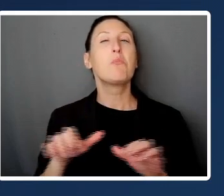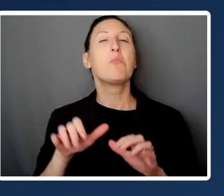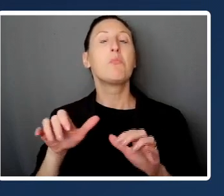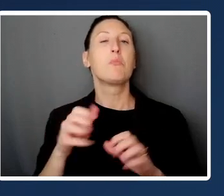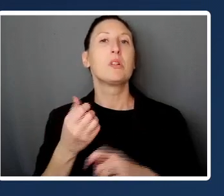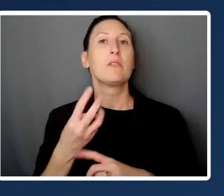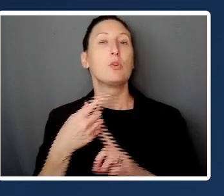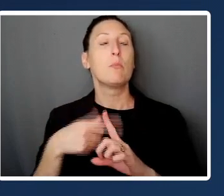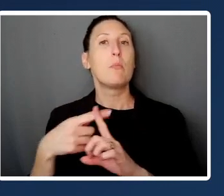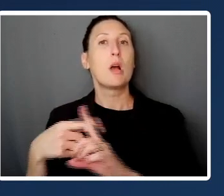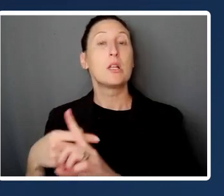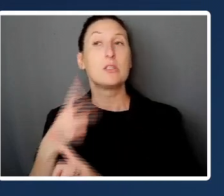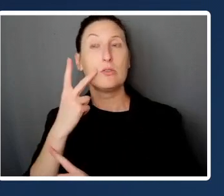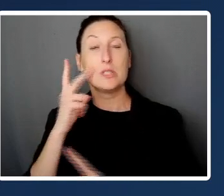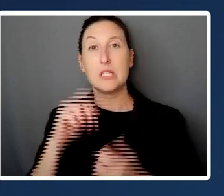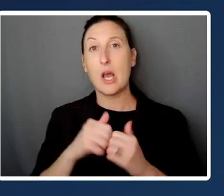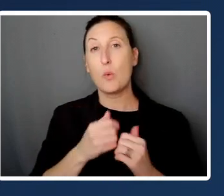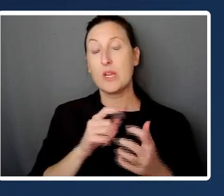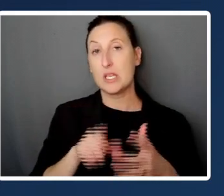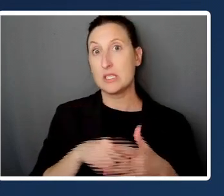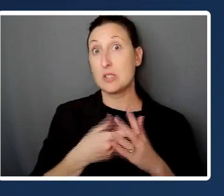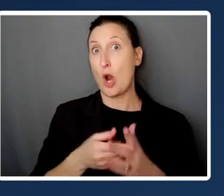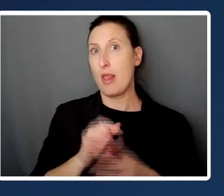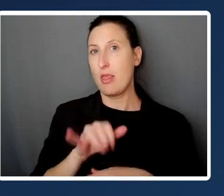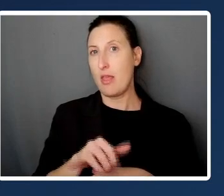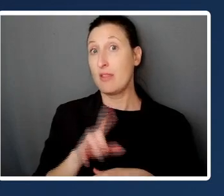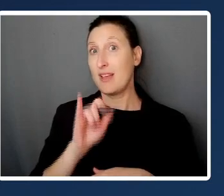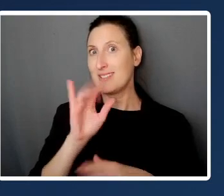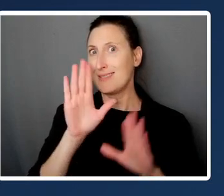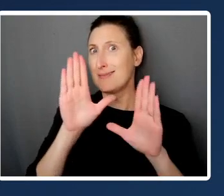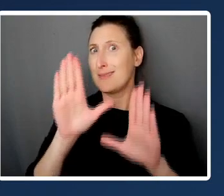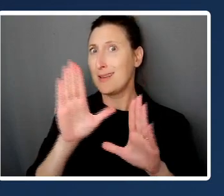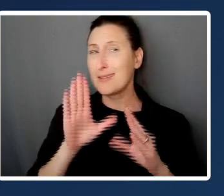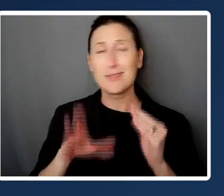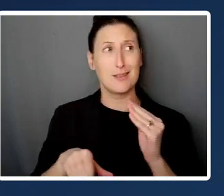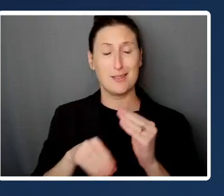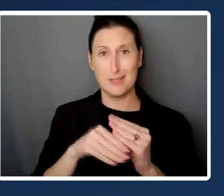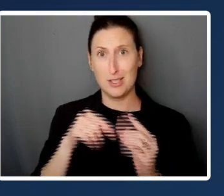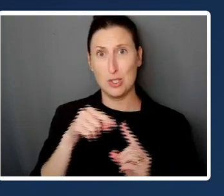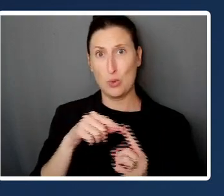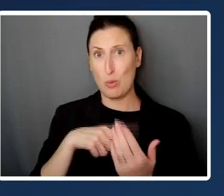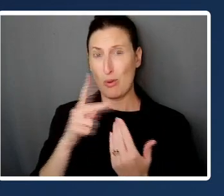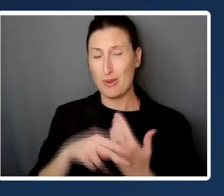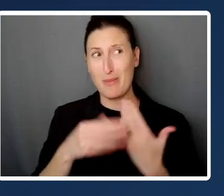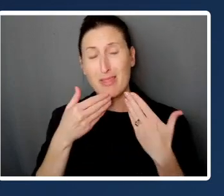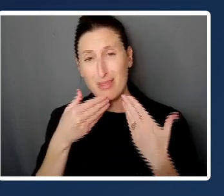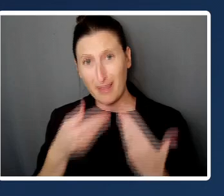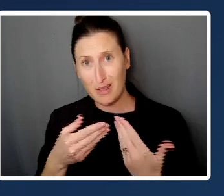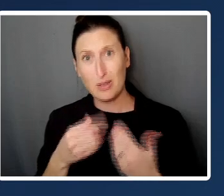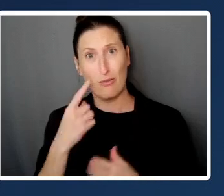that. I think it would be an excellent addition to the program. So, thank you for that idea. Kim Robledo-Diga: Great question. Great